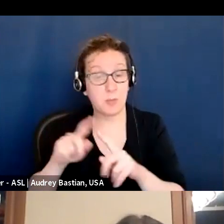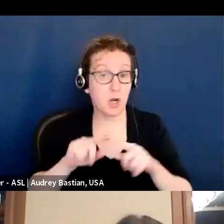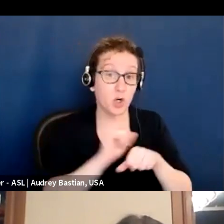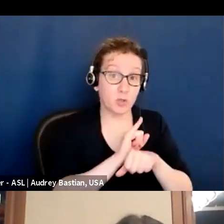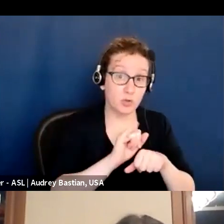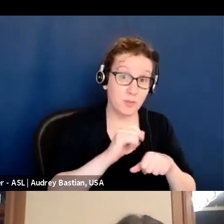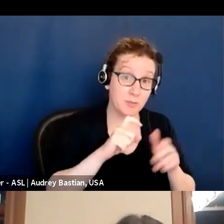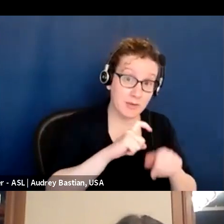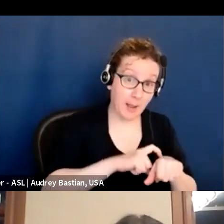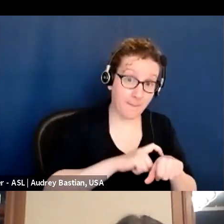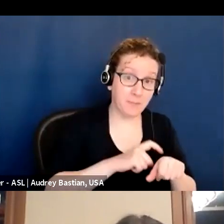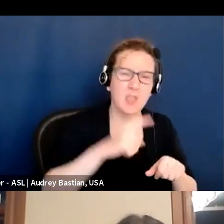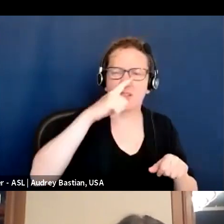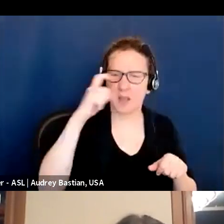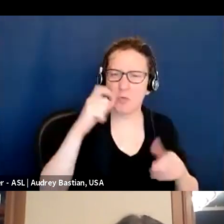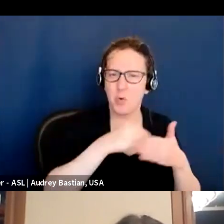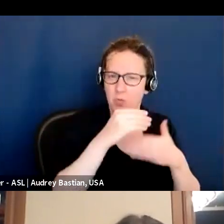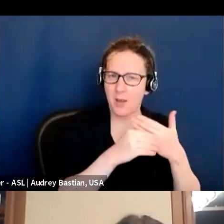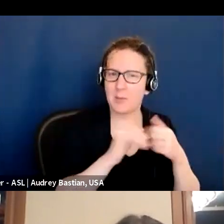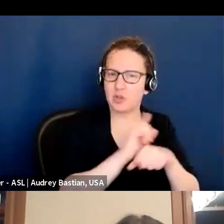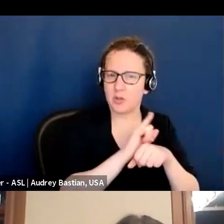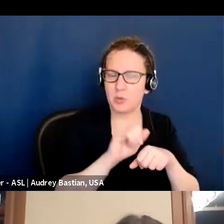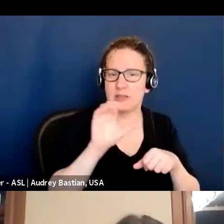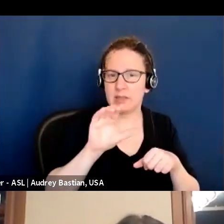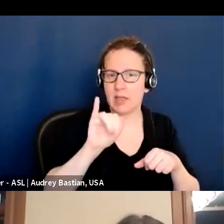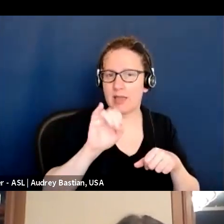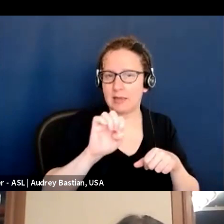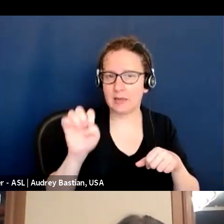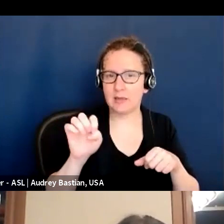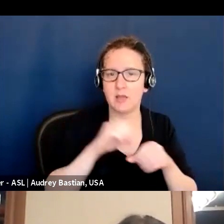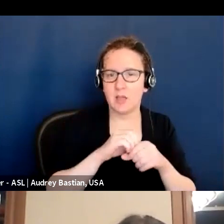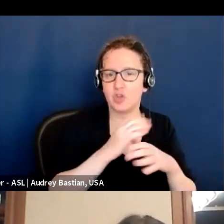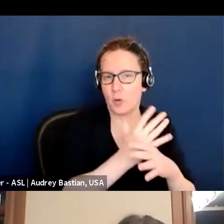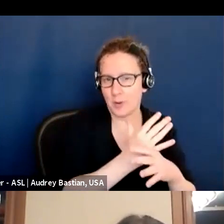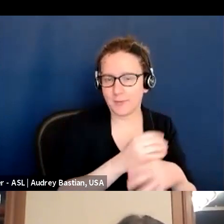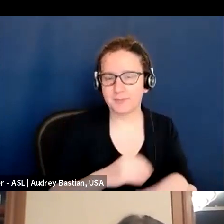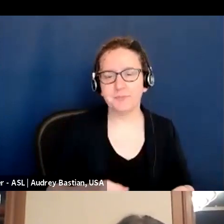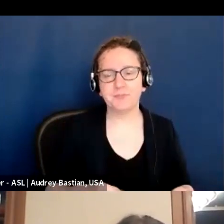summer program internship with CIEE in Germany and also agenda woman who uses a